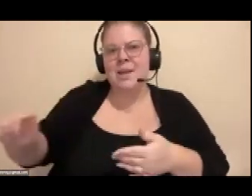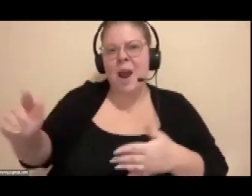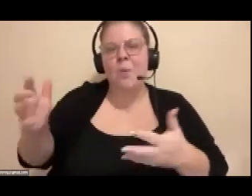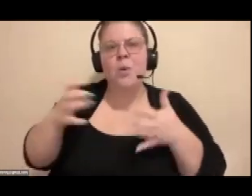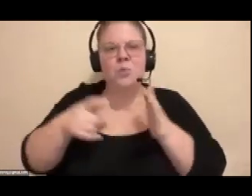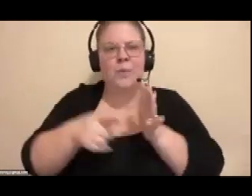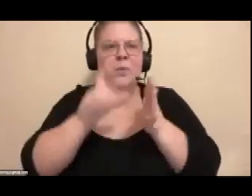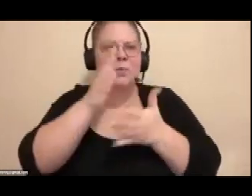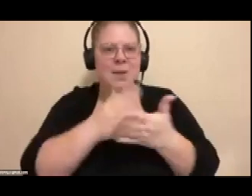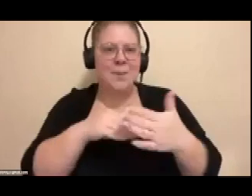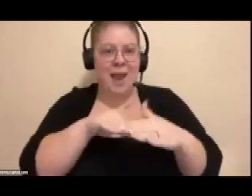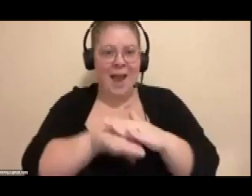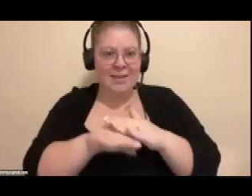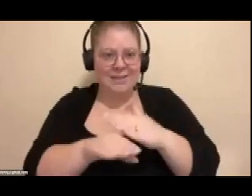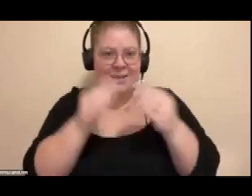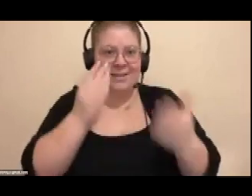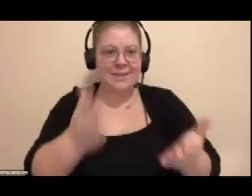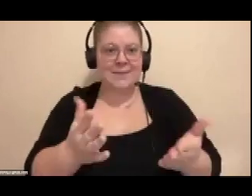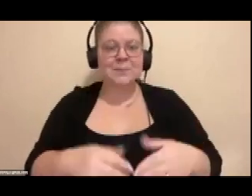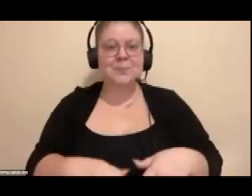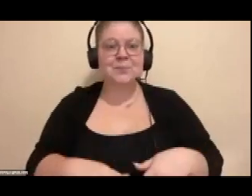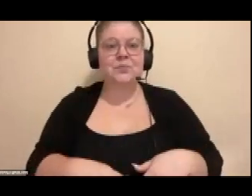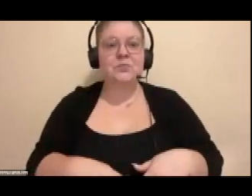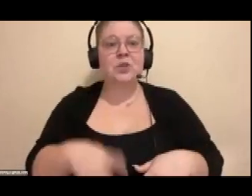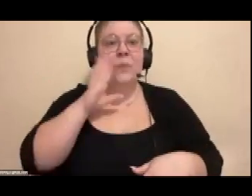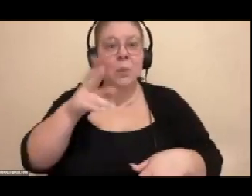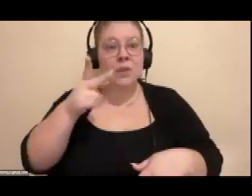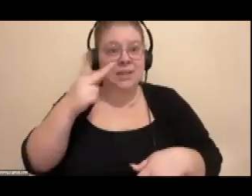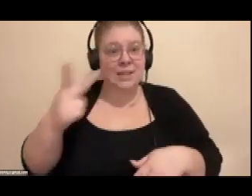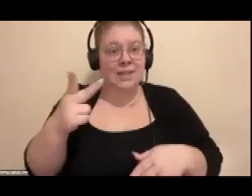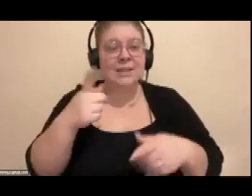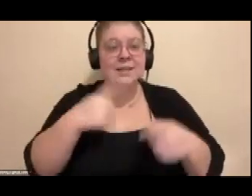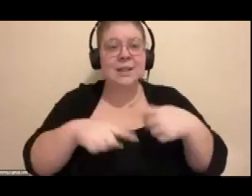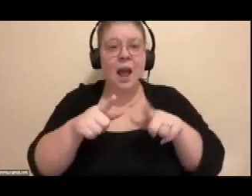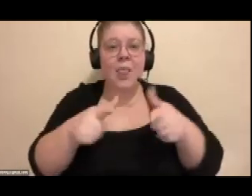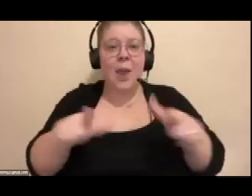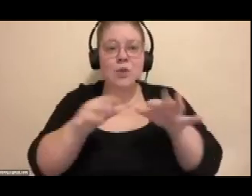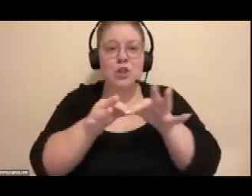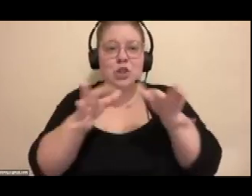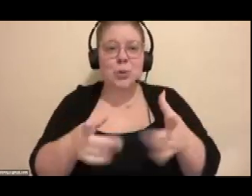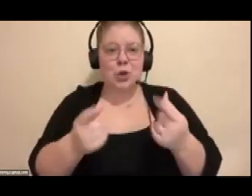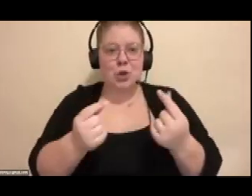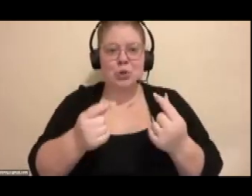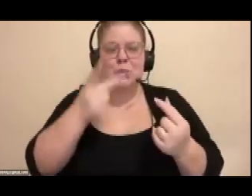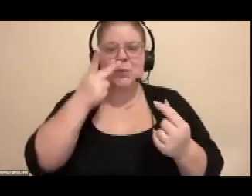First, to view the ASL interpreter, please click the Interpretation button